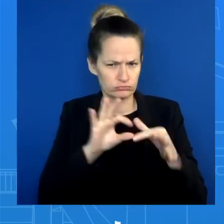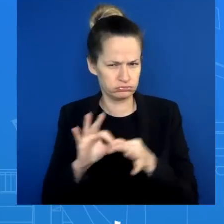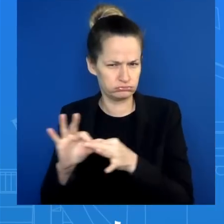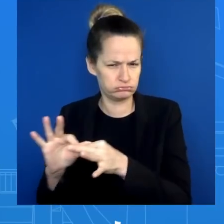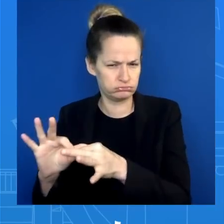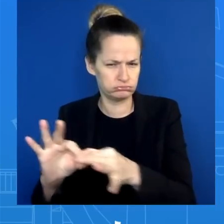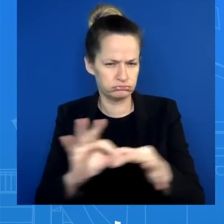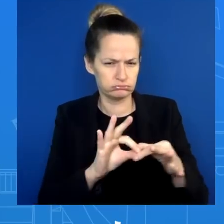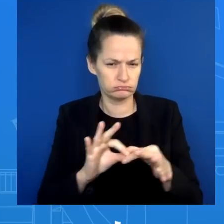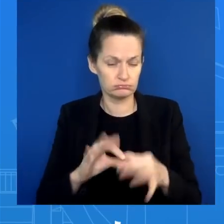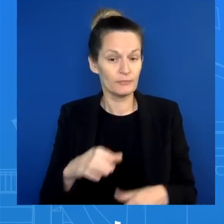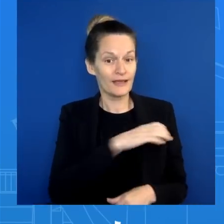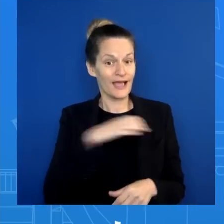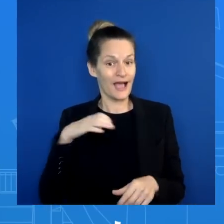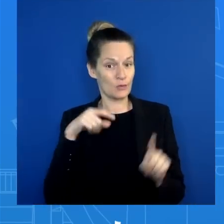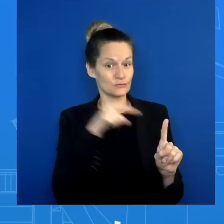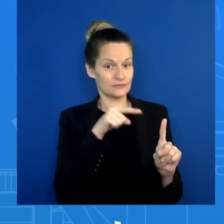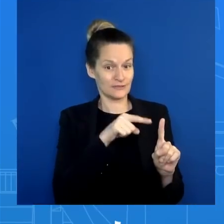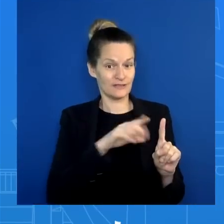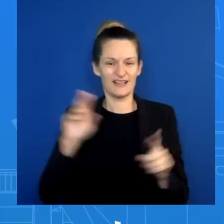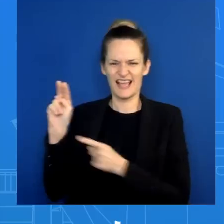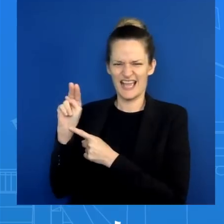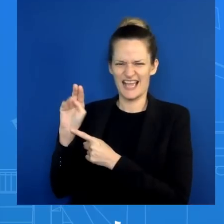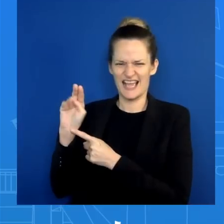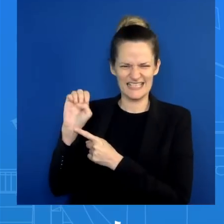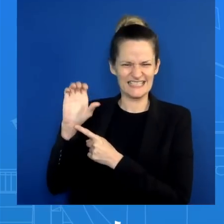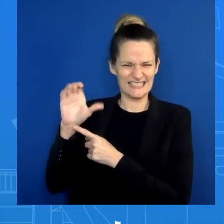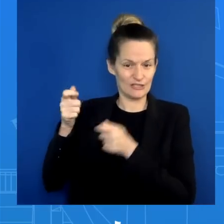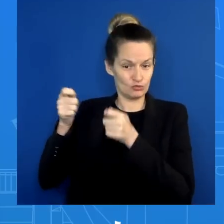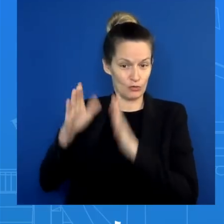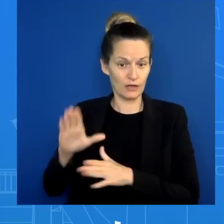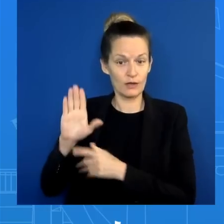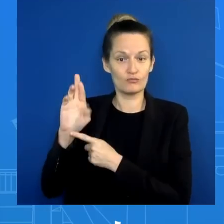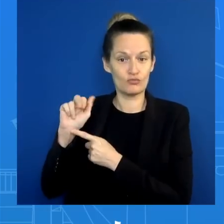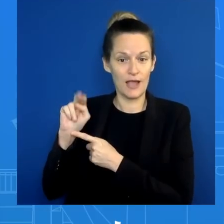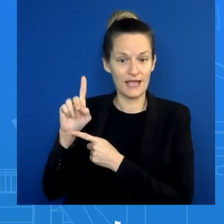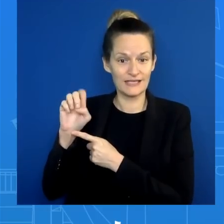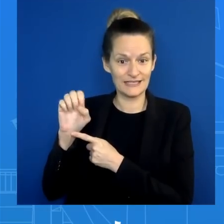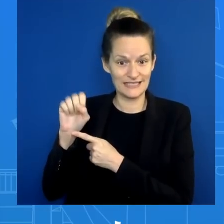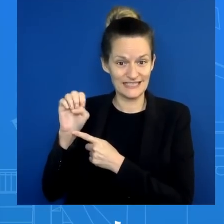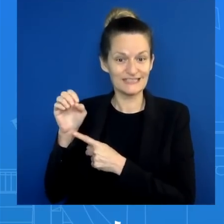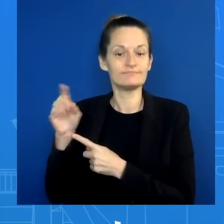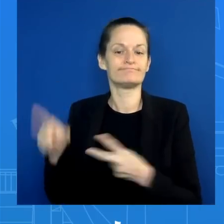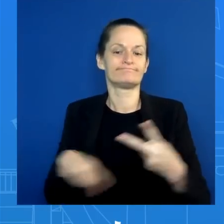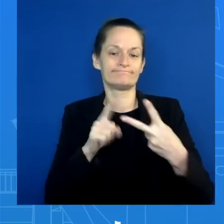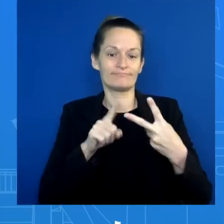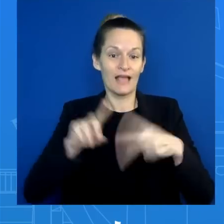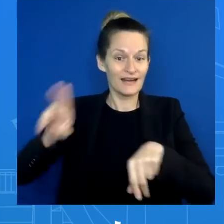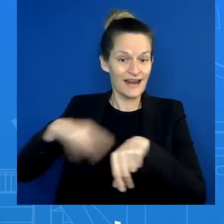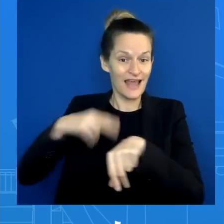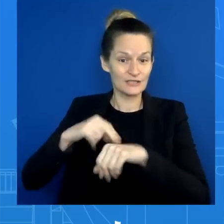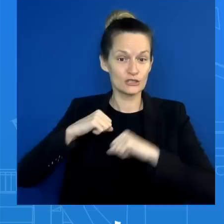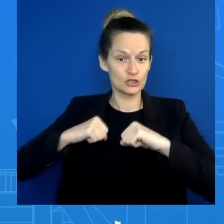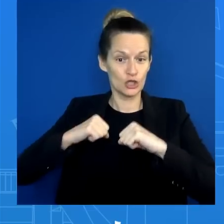Brian Deese, National Security Adviser Jake Sullivan and the Acting Director of the Office of Science